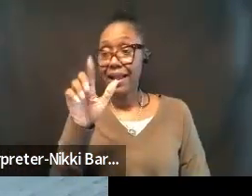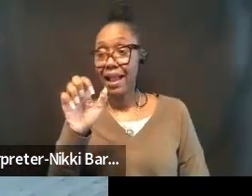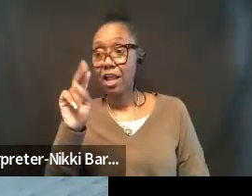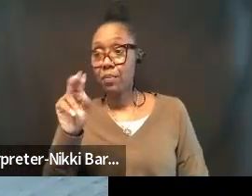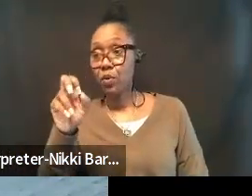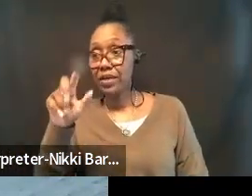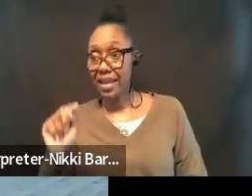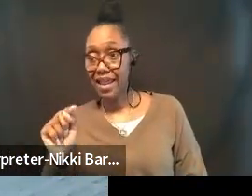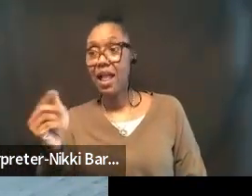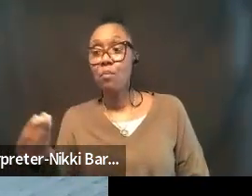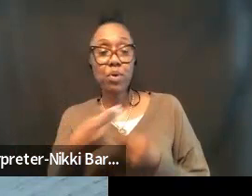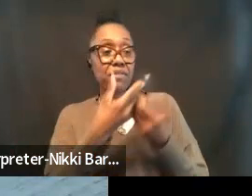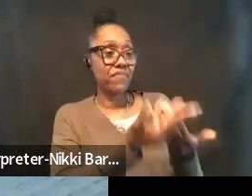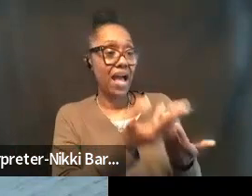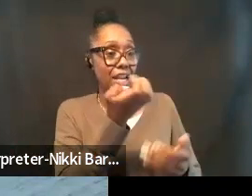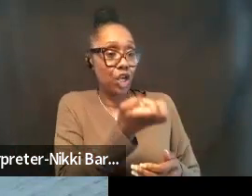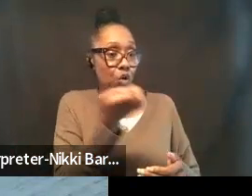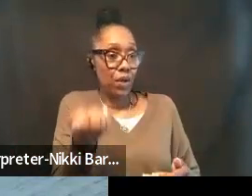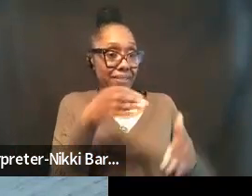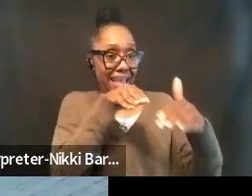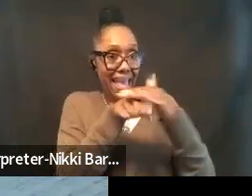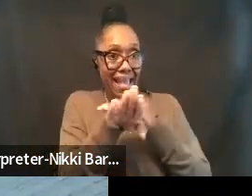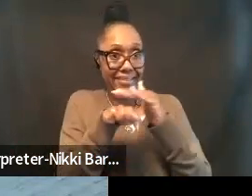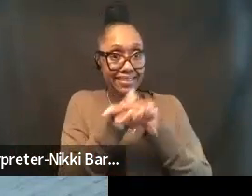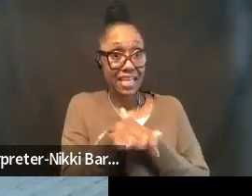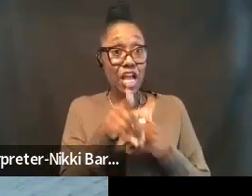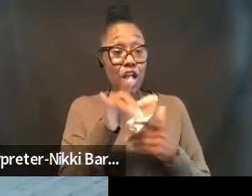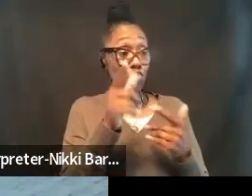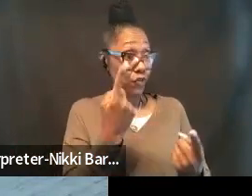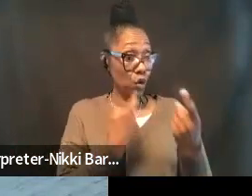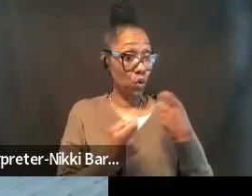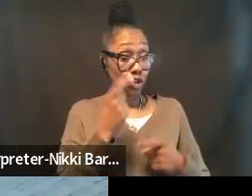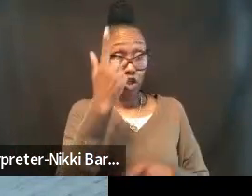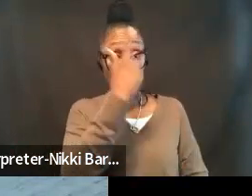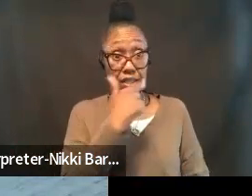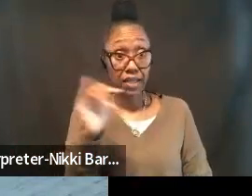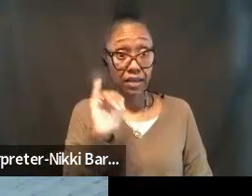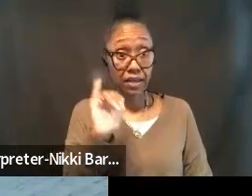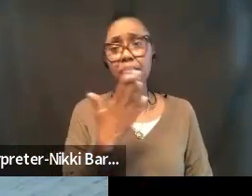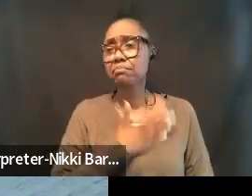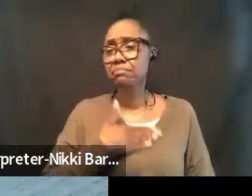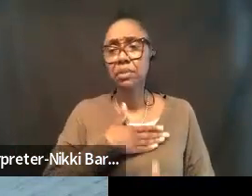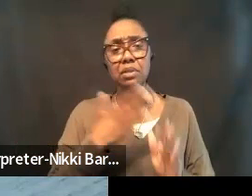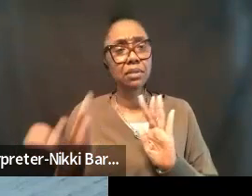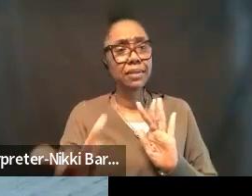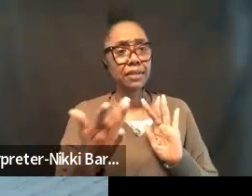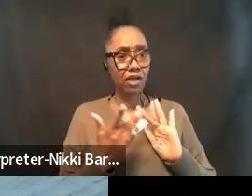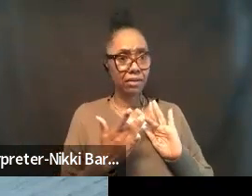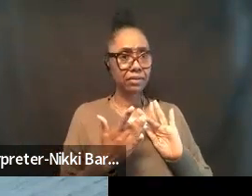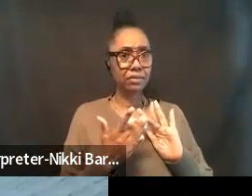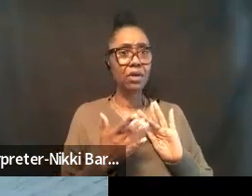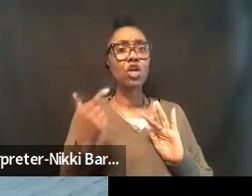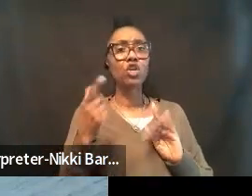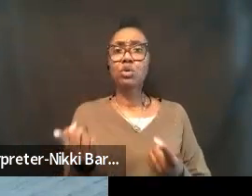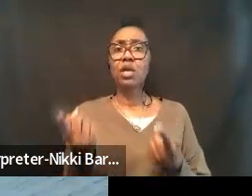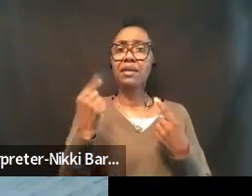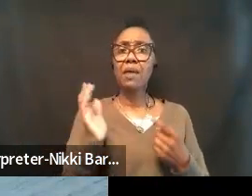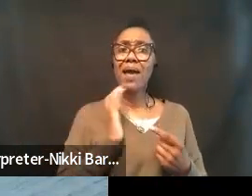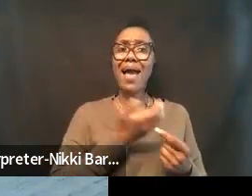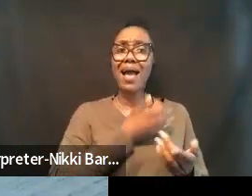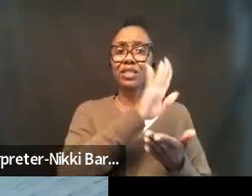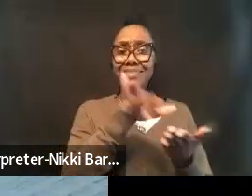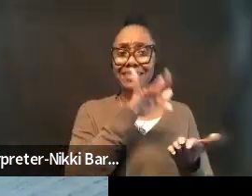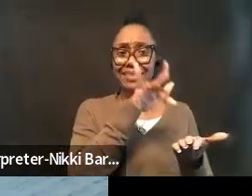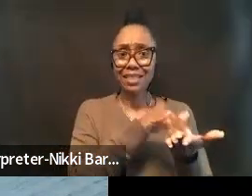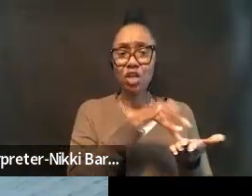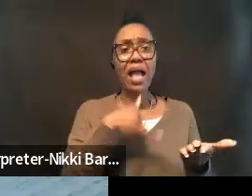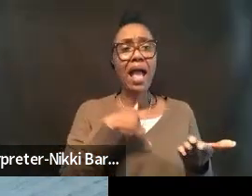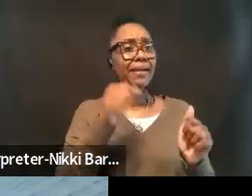But if you have any questions about that or would that would look like, reach out to me and, you can probably come to our center and I can actually show you some examples of that.